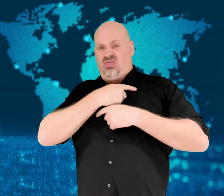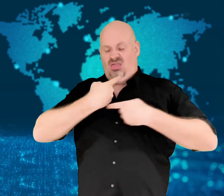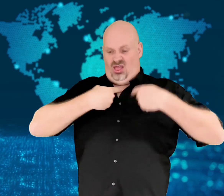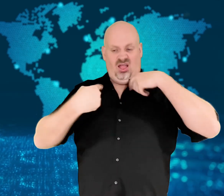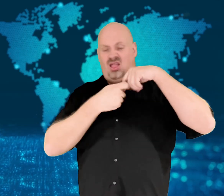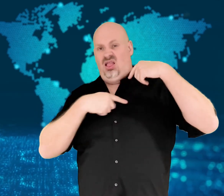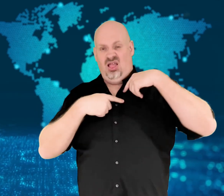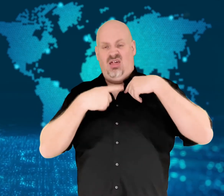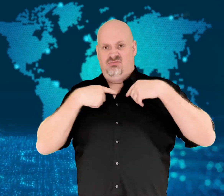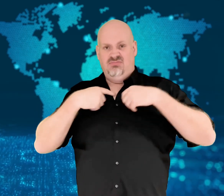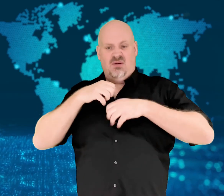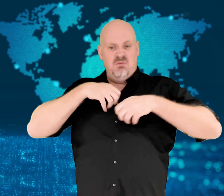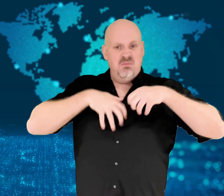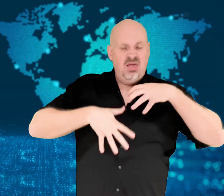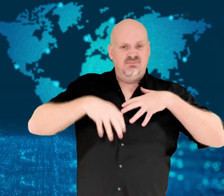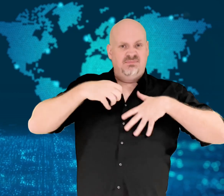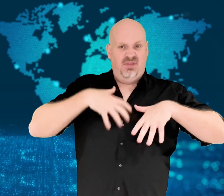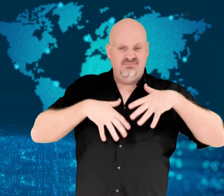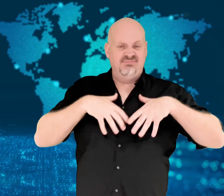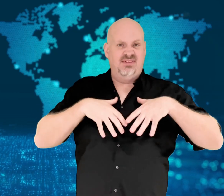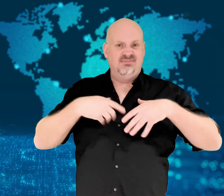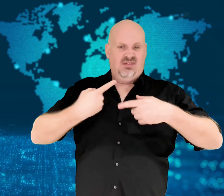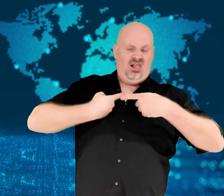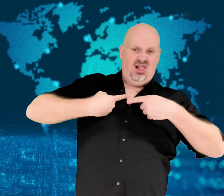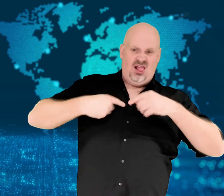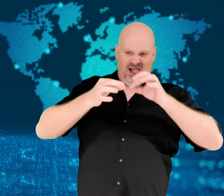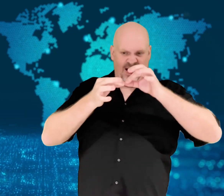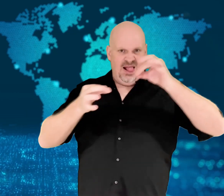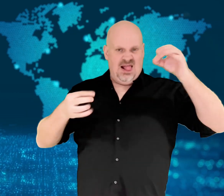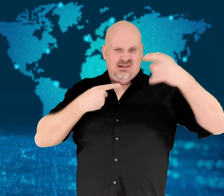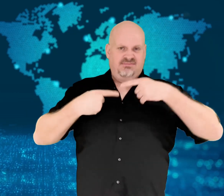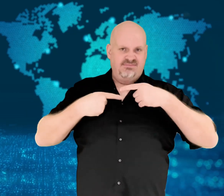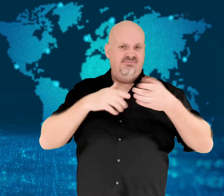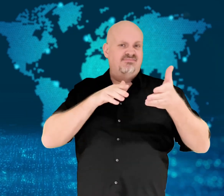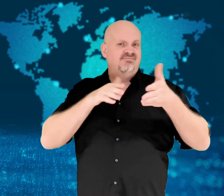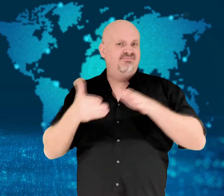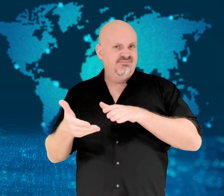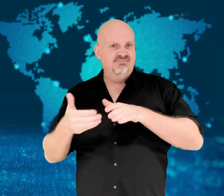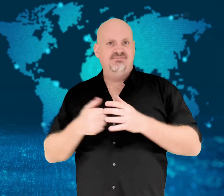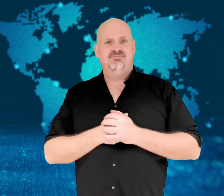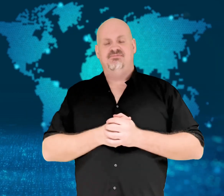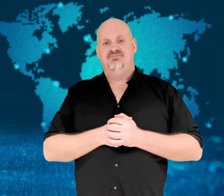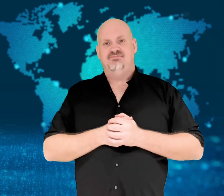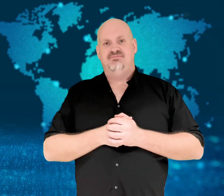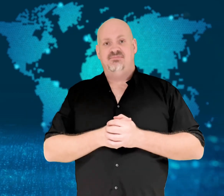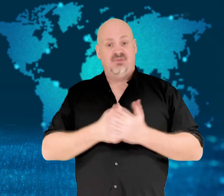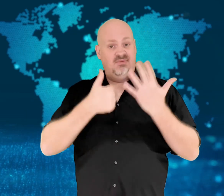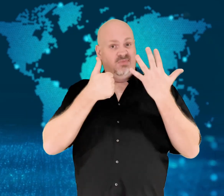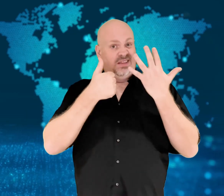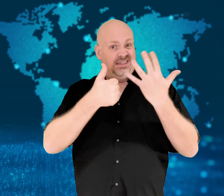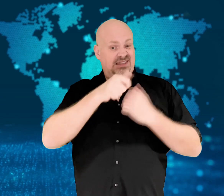The victims were tangled in kite strings and bled to death.